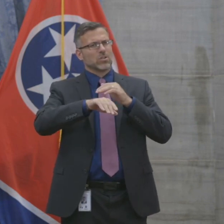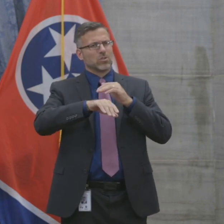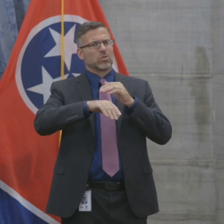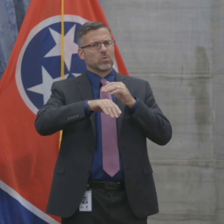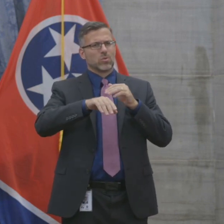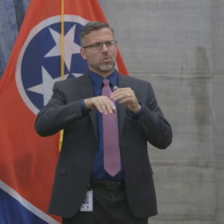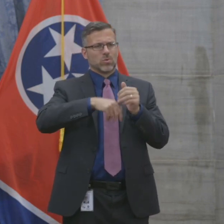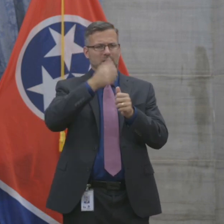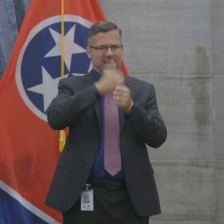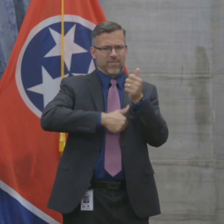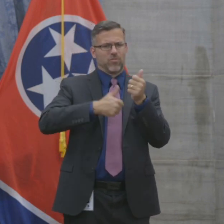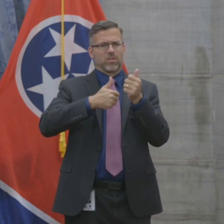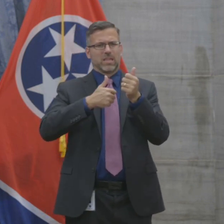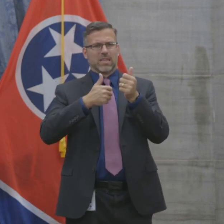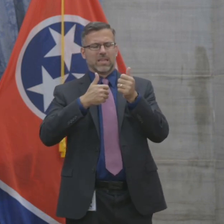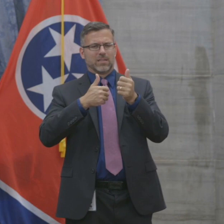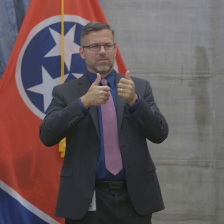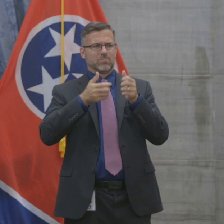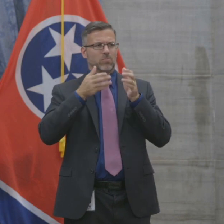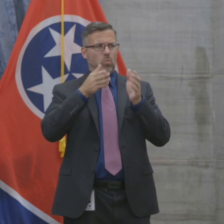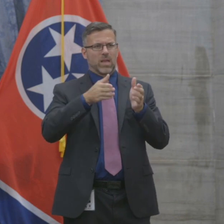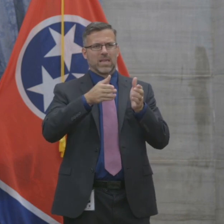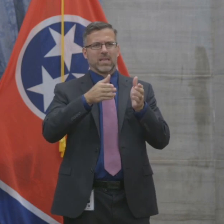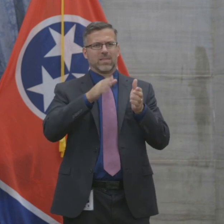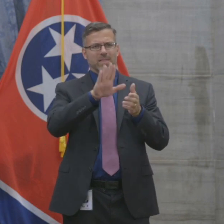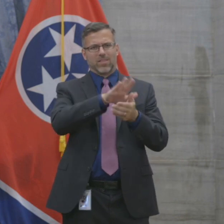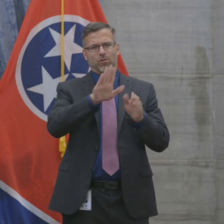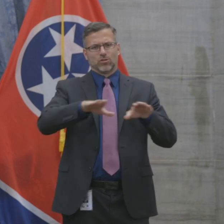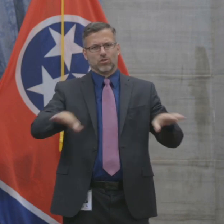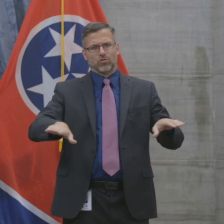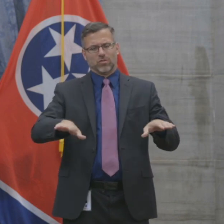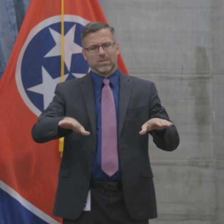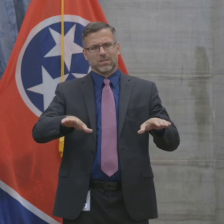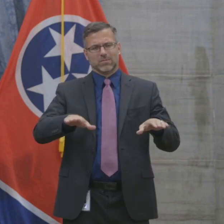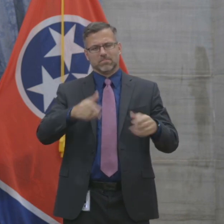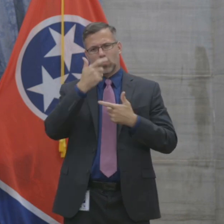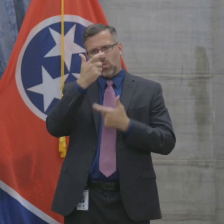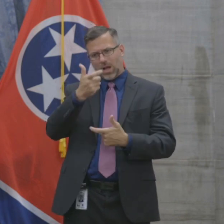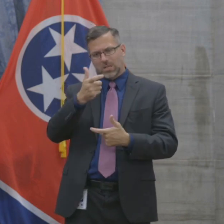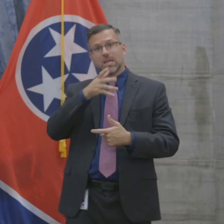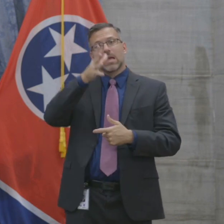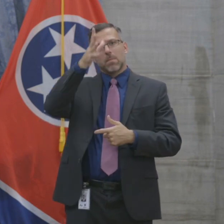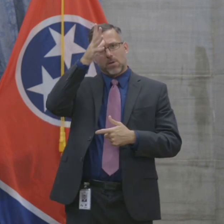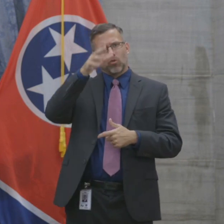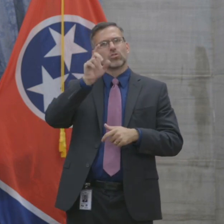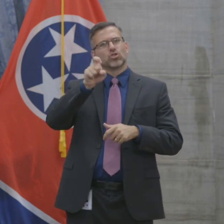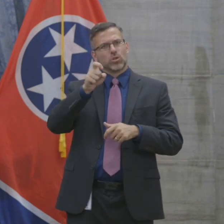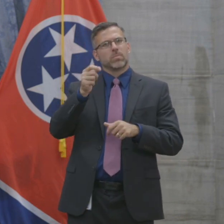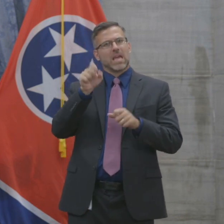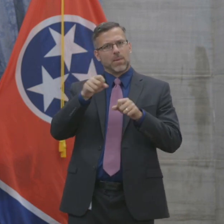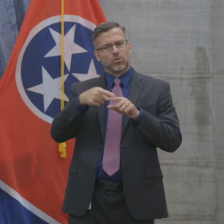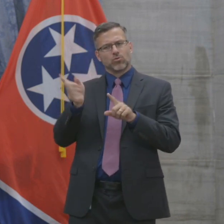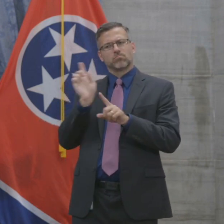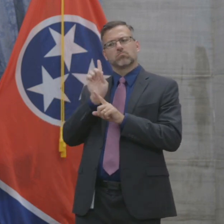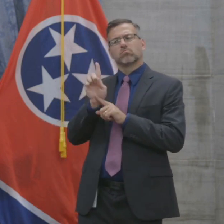through day-to-day for lessons. That's why it's a strategic priority and we expect every teacher in the state should have